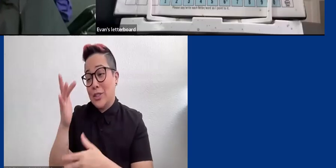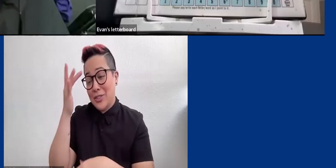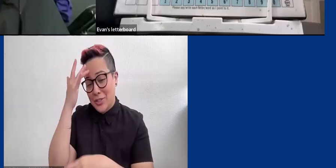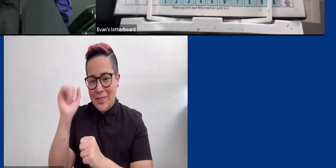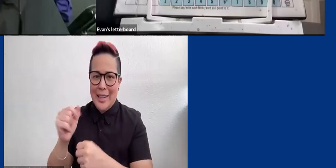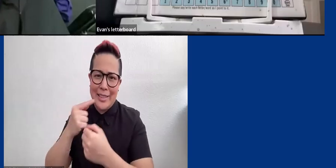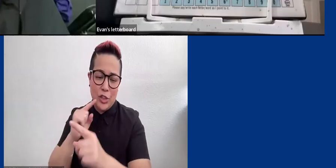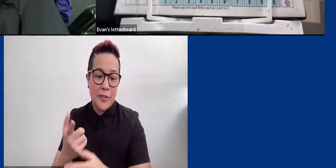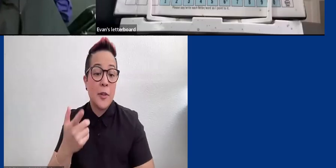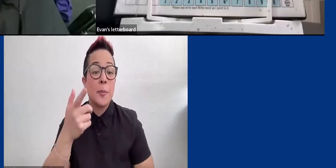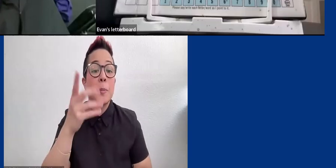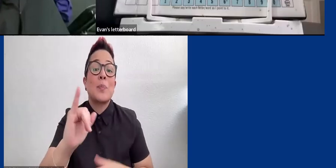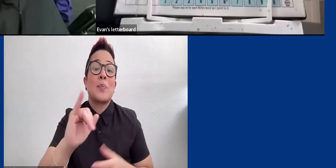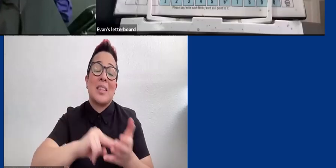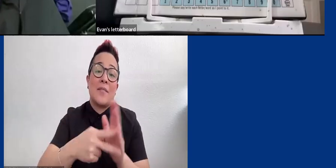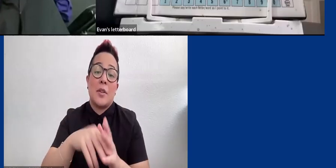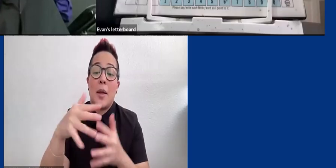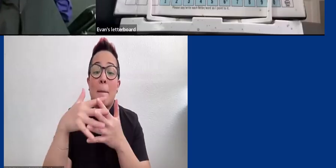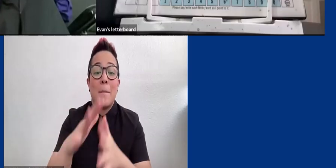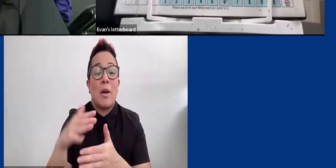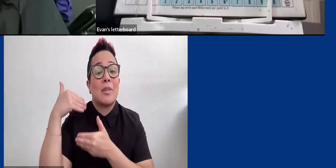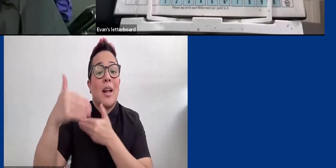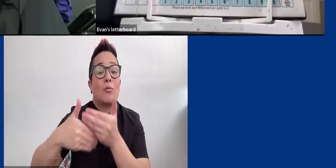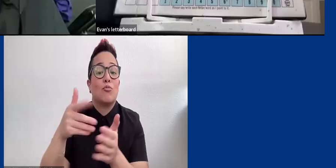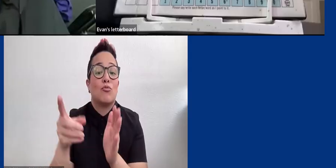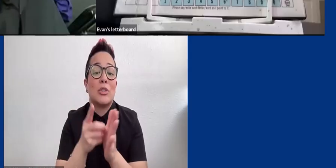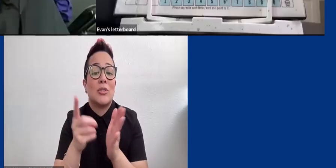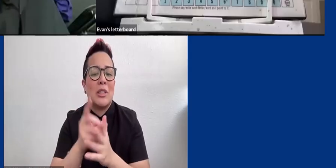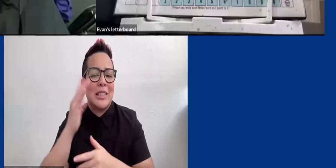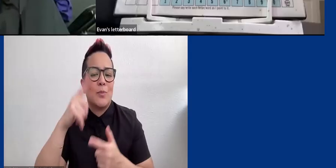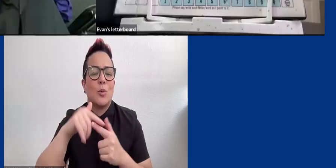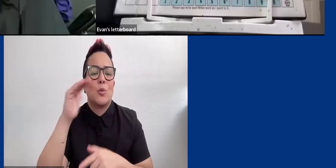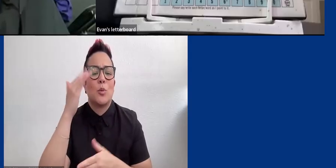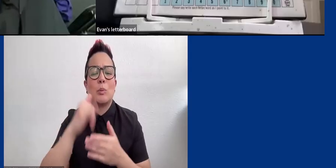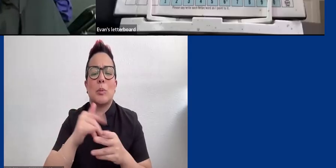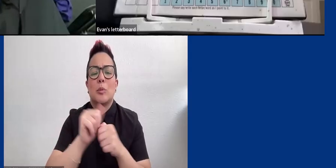Dictionary seems to assume that people with disabilities cannot have, or will have a very